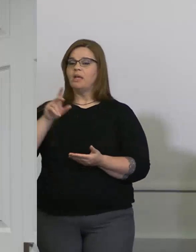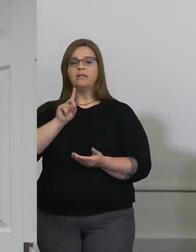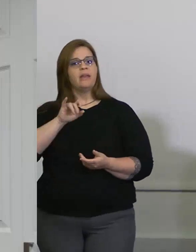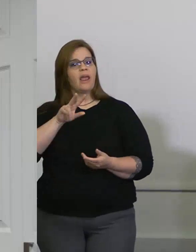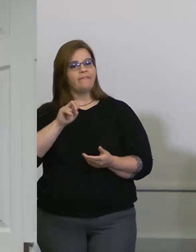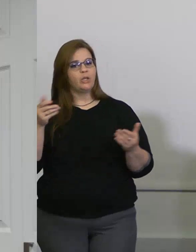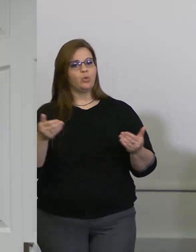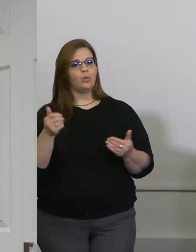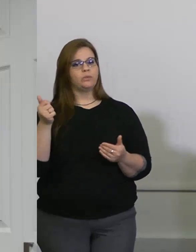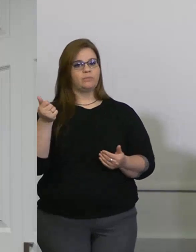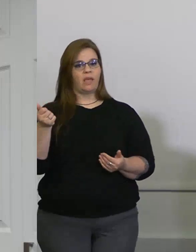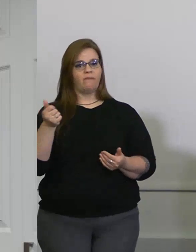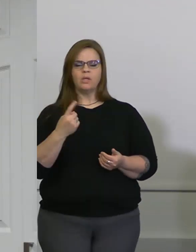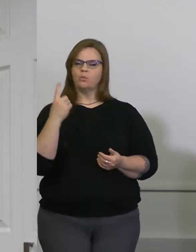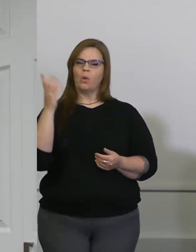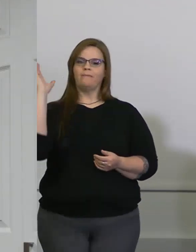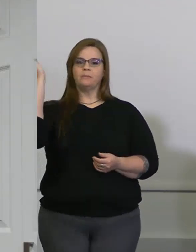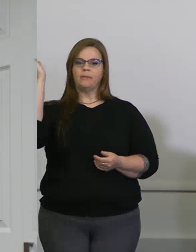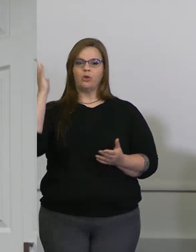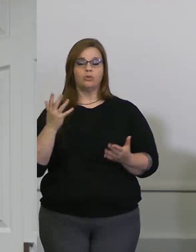He's one of our speakers today, Dave.